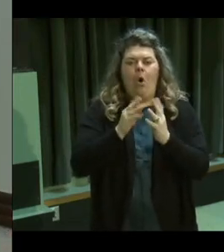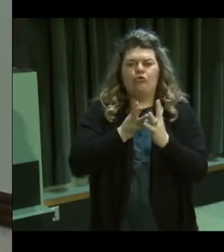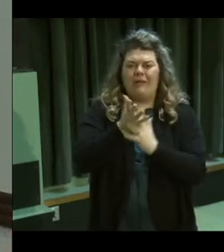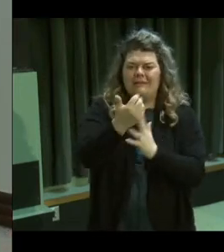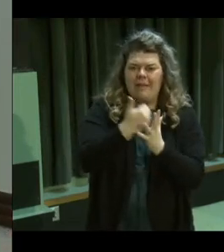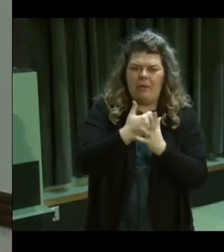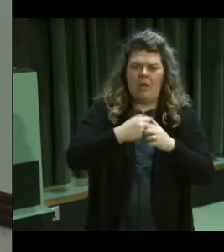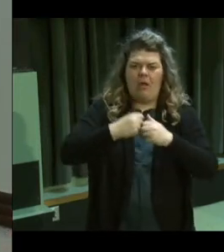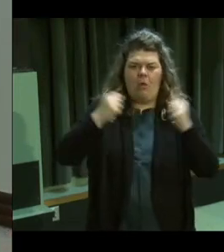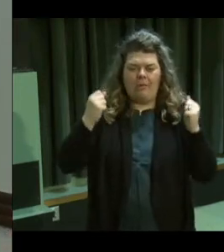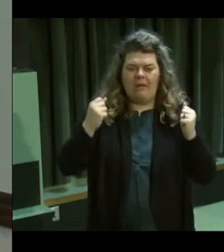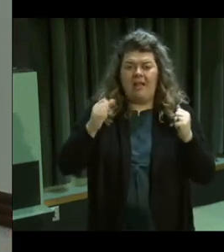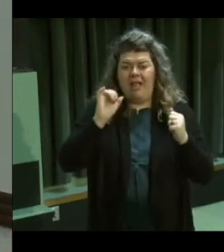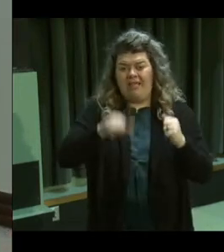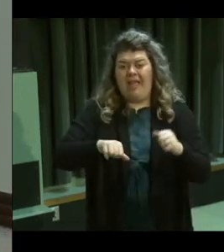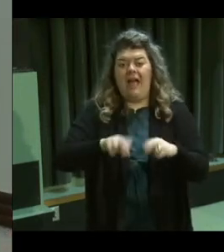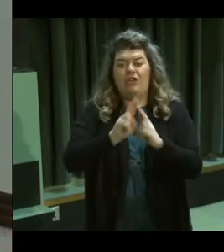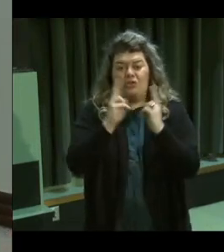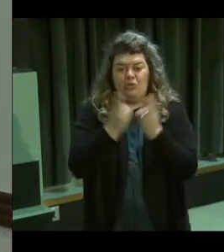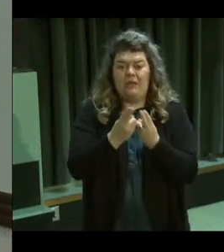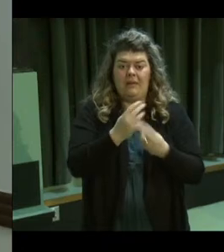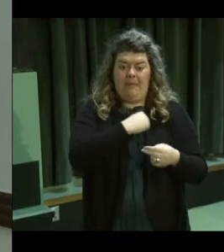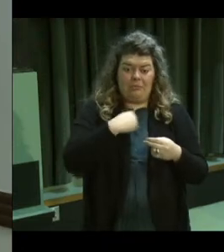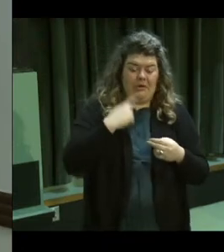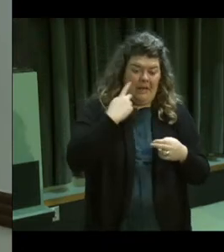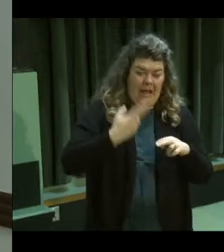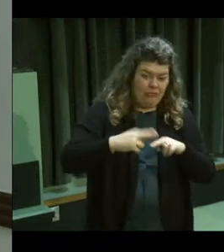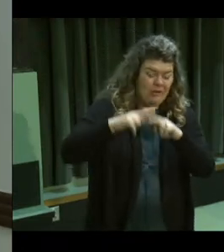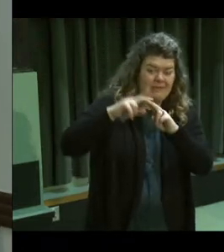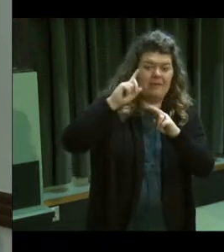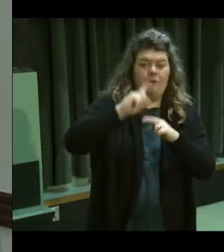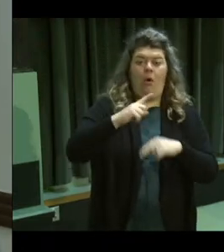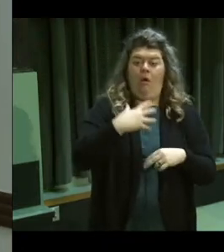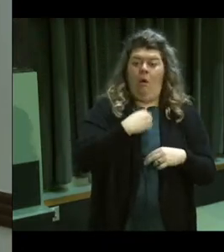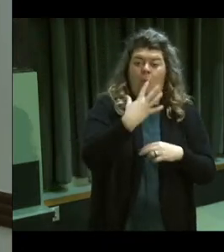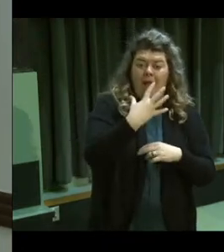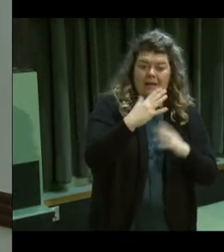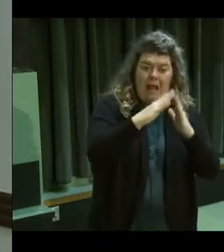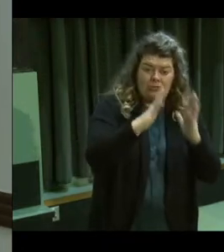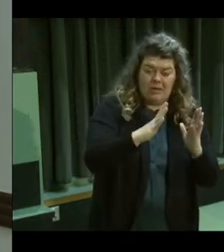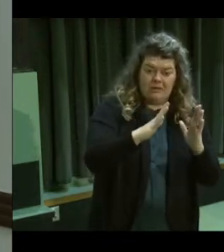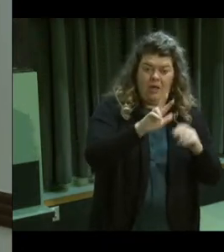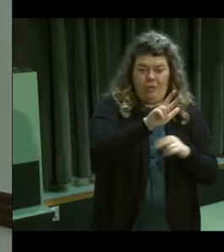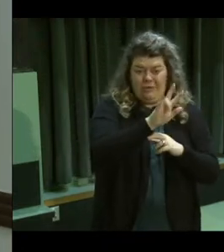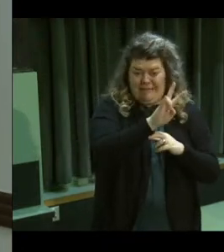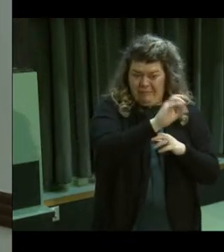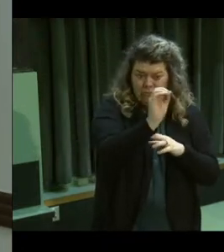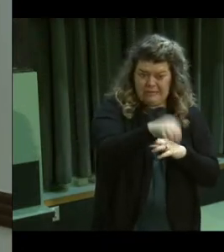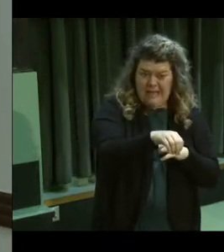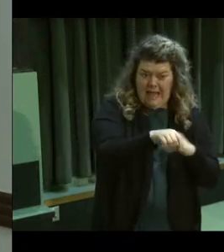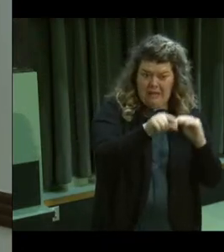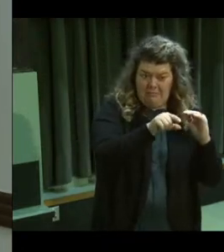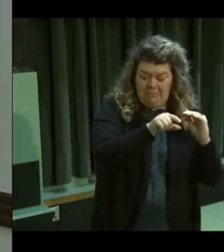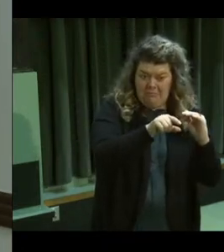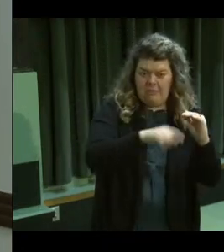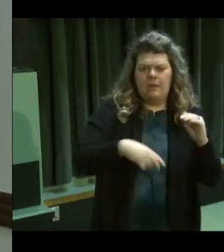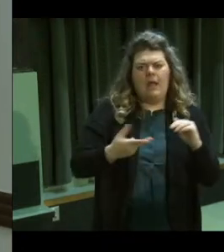while union membership increases